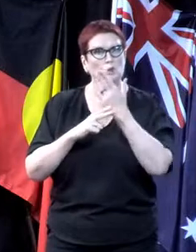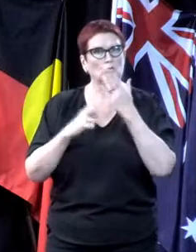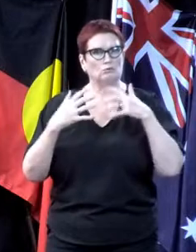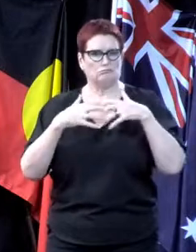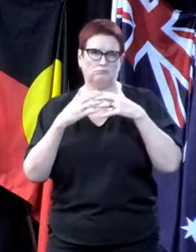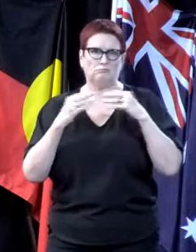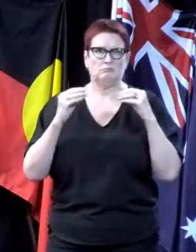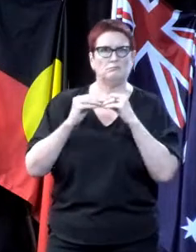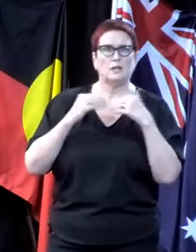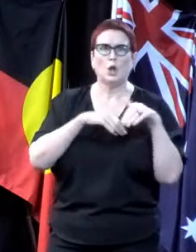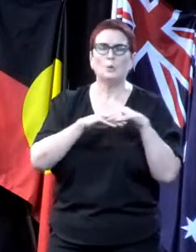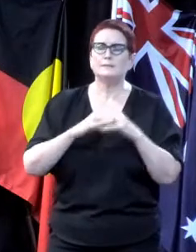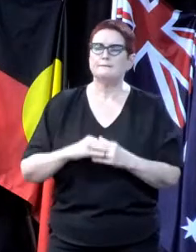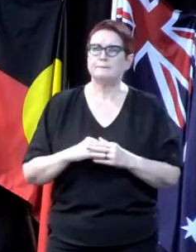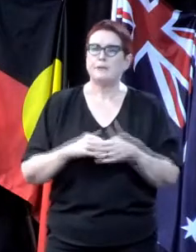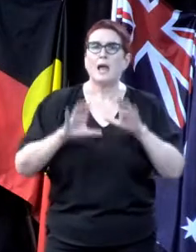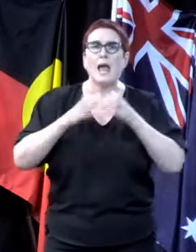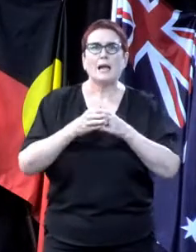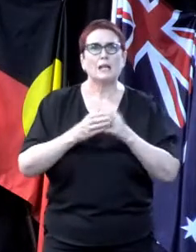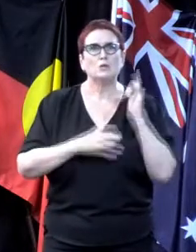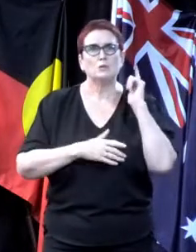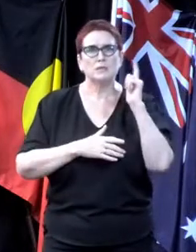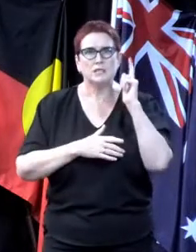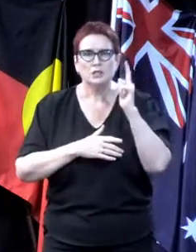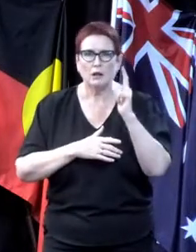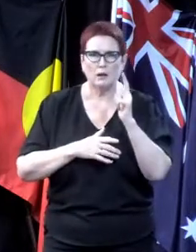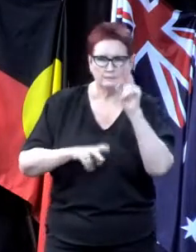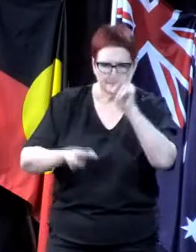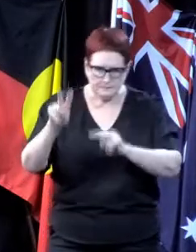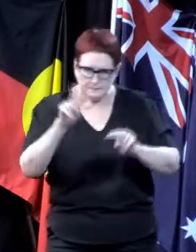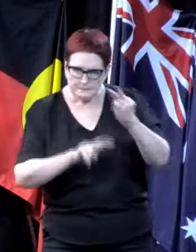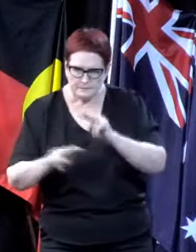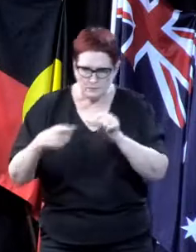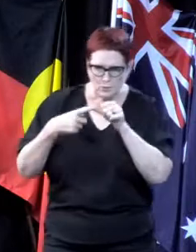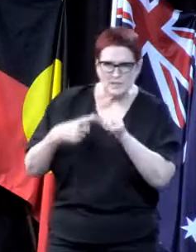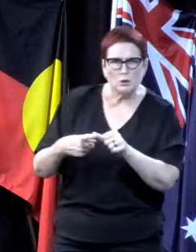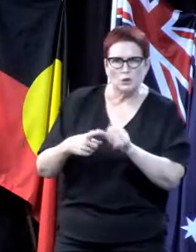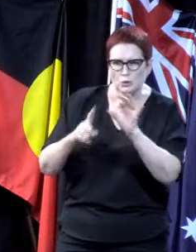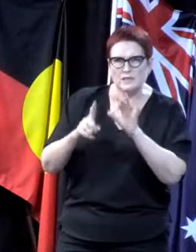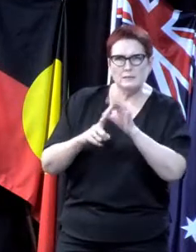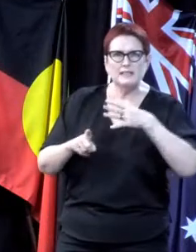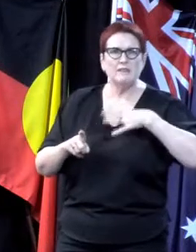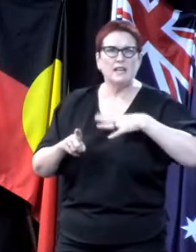and classroom teachers responsive to specific needs identified by schools who'd commenced their journey.